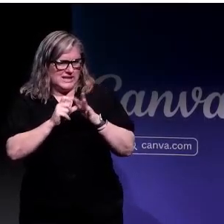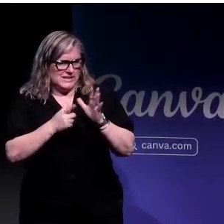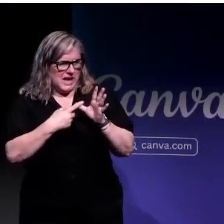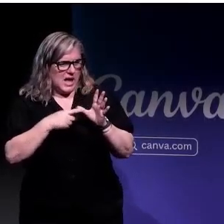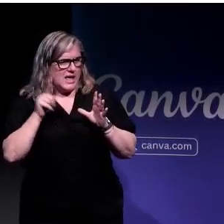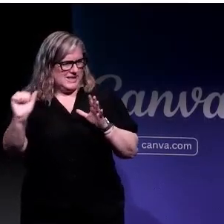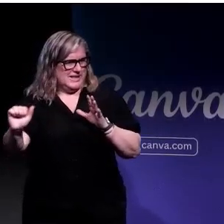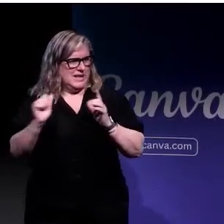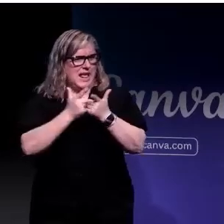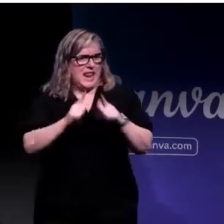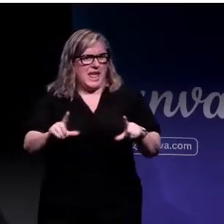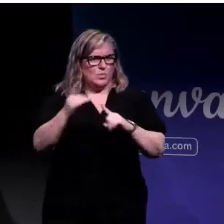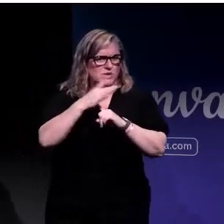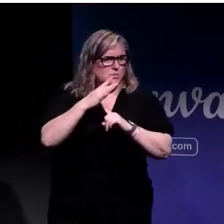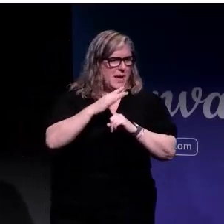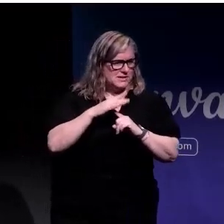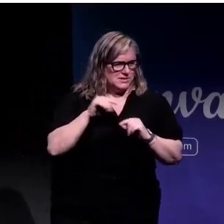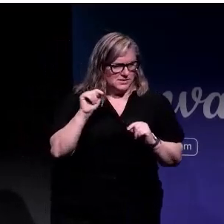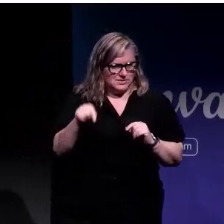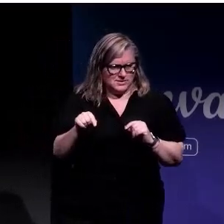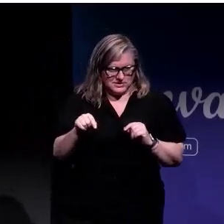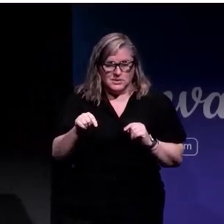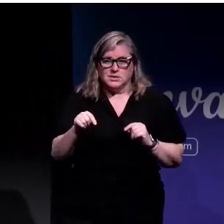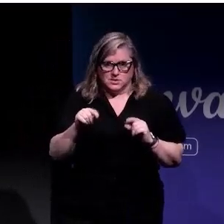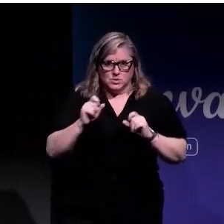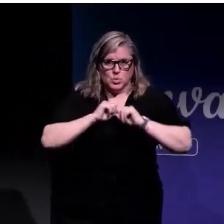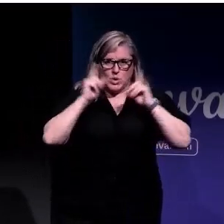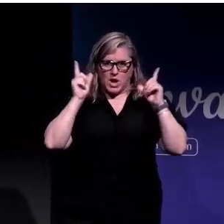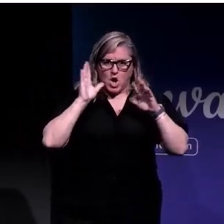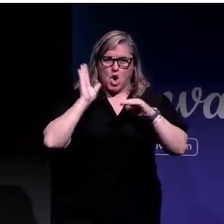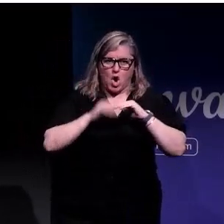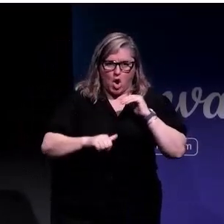helpful in being mindful with the copy and the language choices that we make.